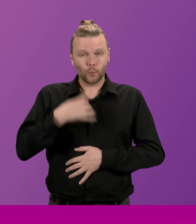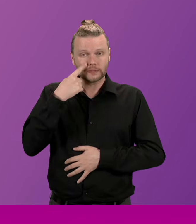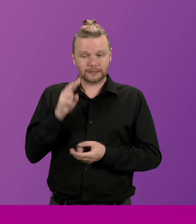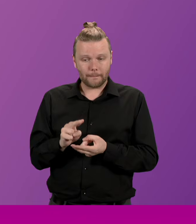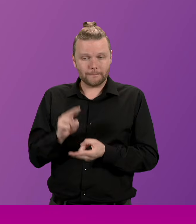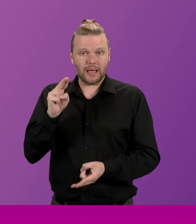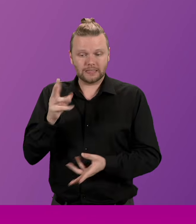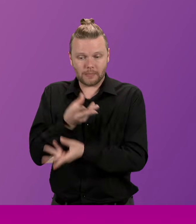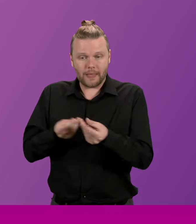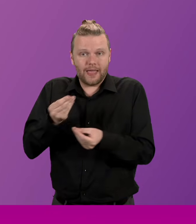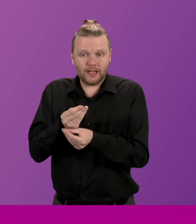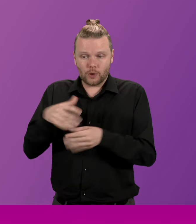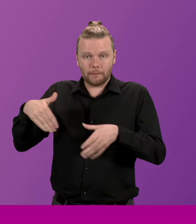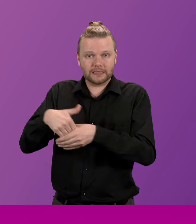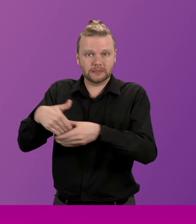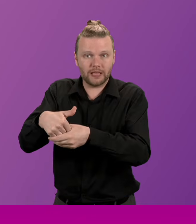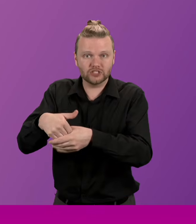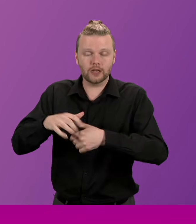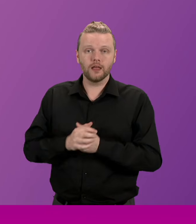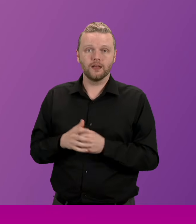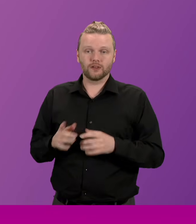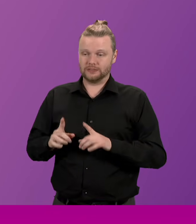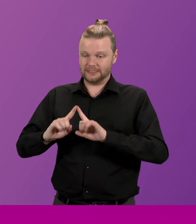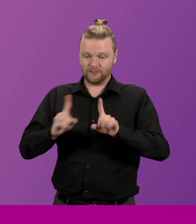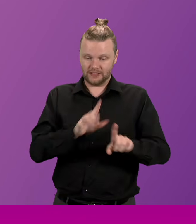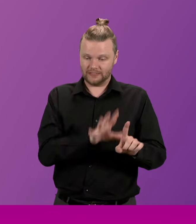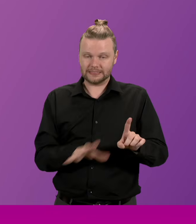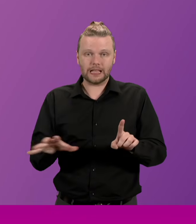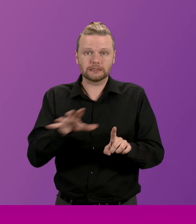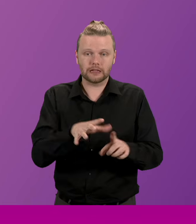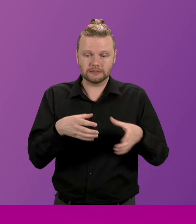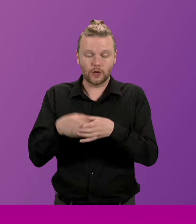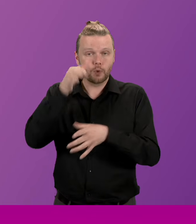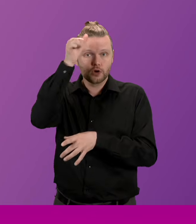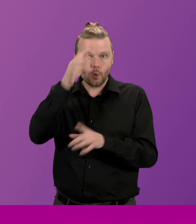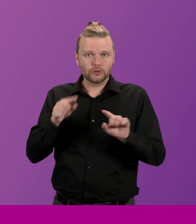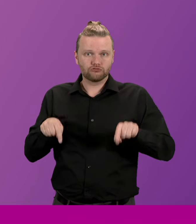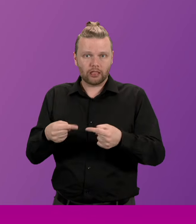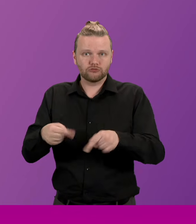economic participation across a range of sectors in which we face challenges in the availability of